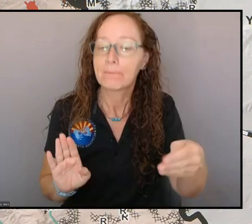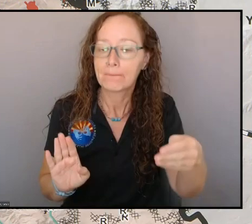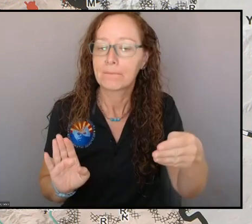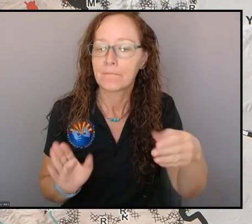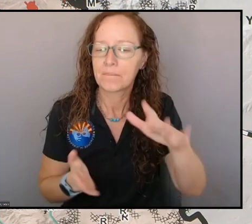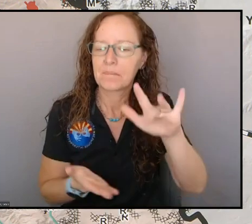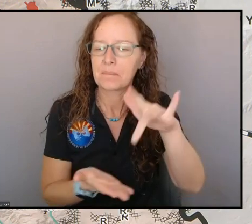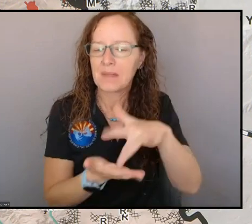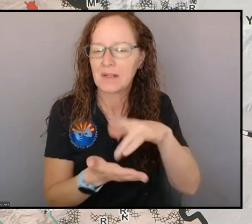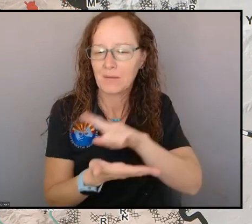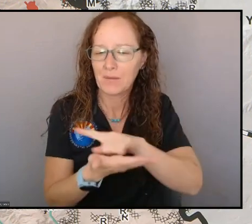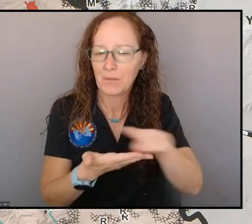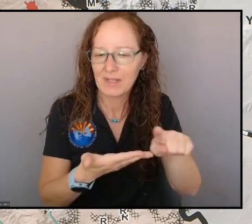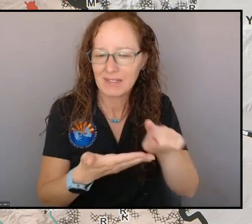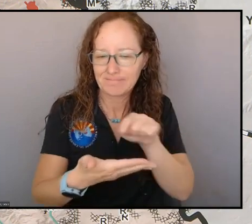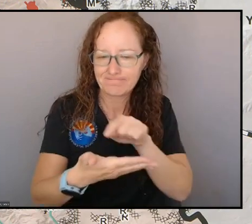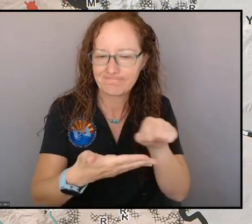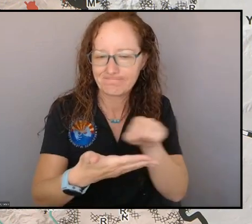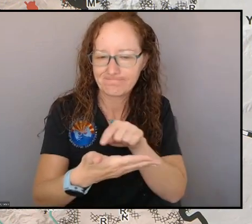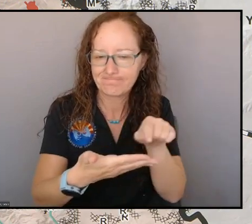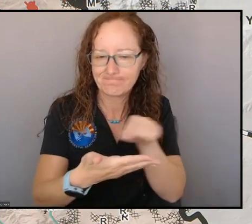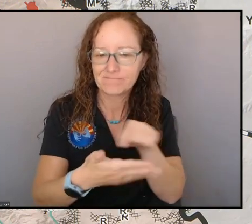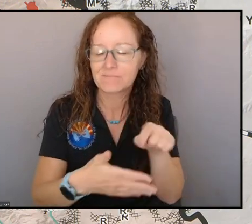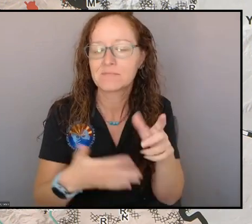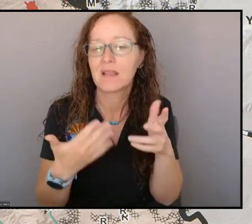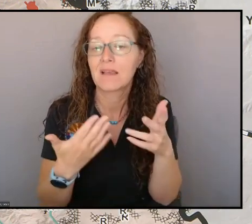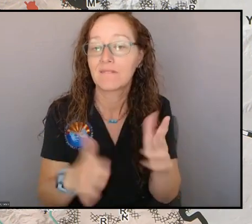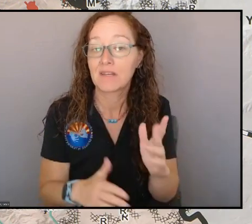actually saw fairly moderated humidity recoveries for the